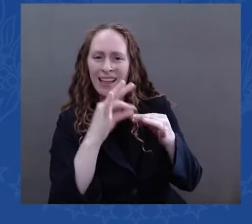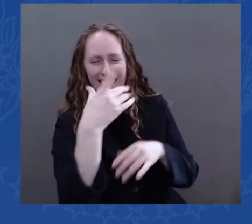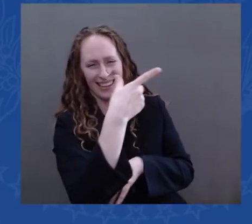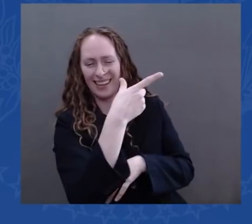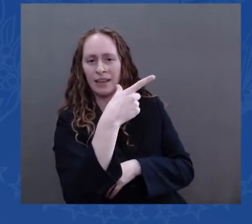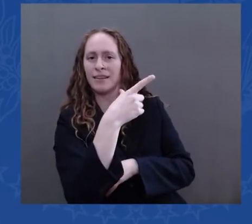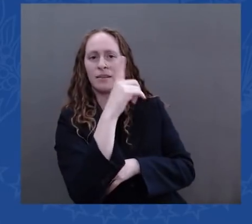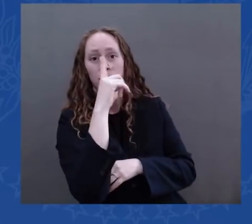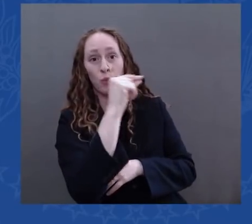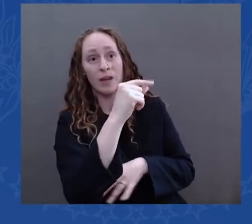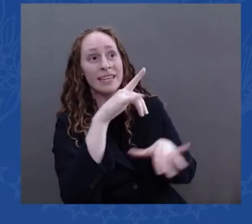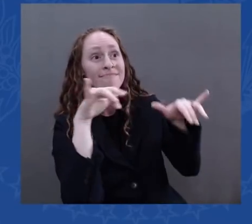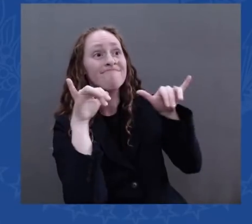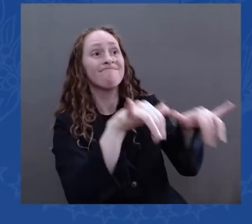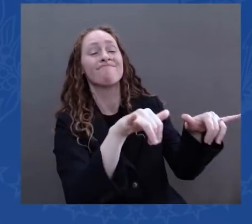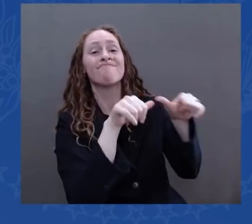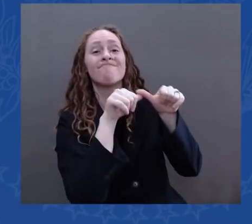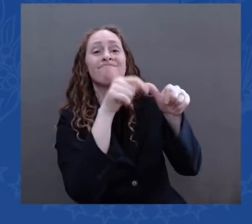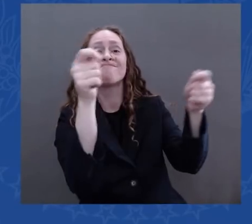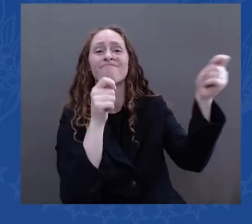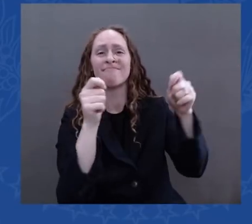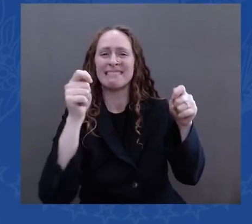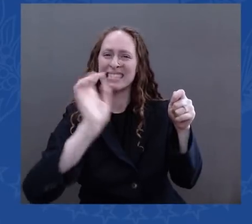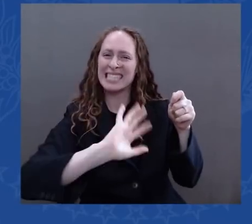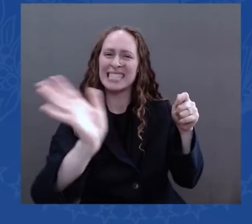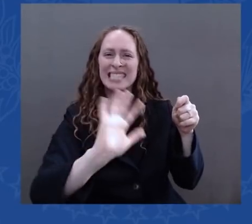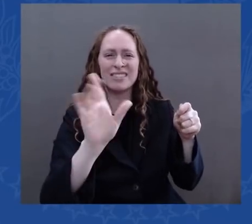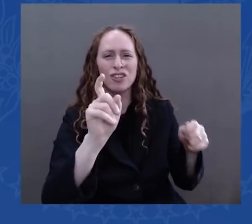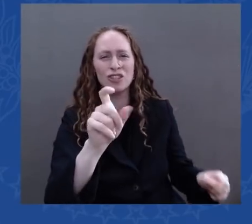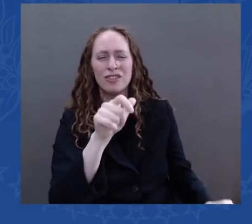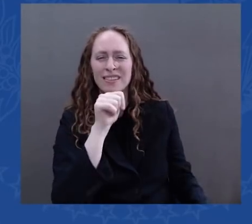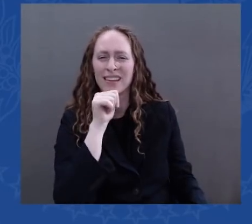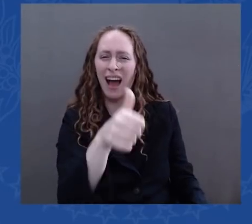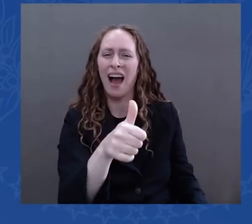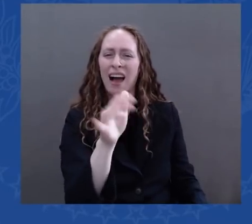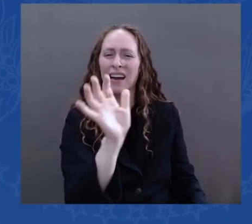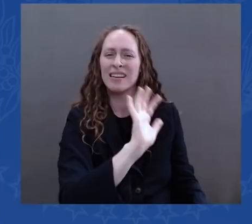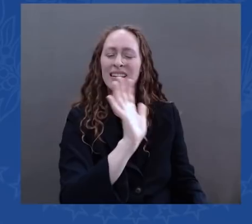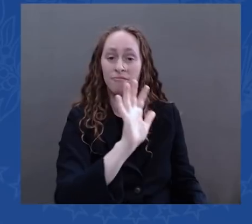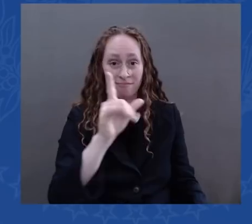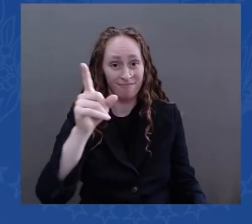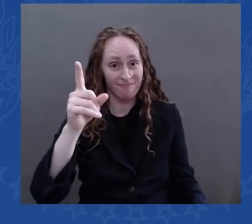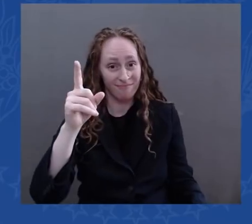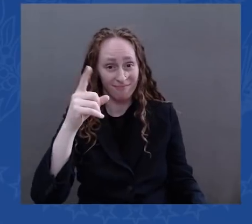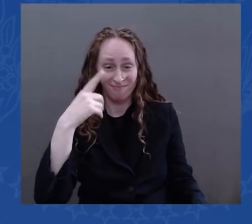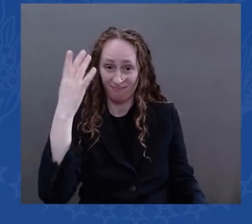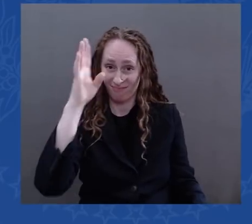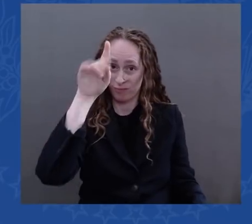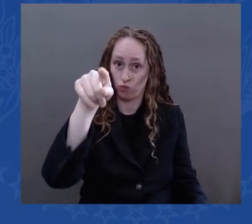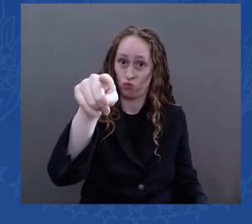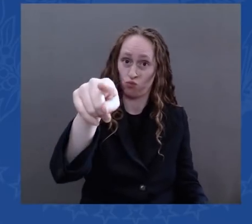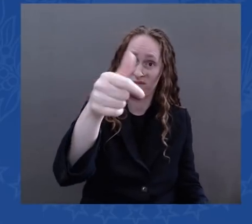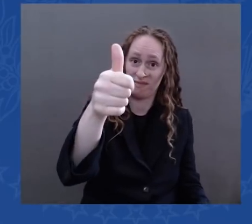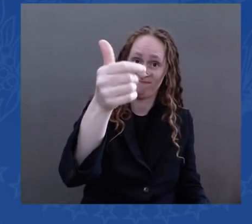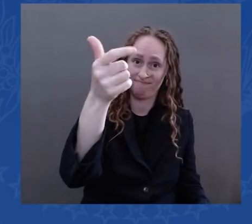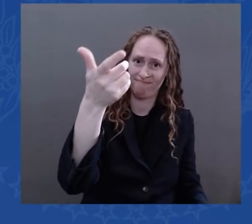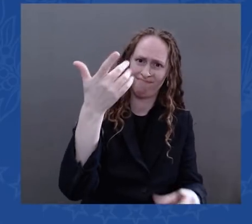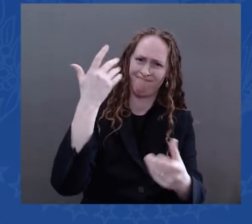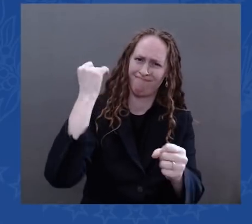than any President who has ever held this office. Whether those are your personal feelings or your feelings as President, do you understand why people would believe you,